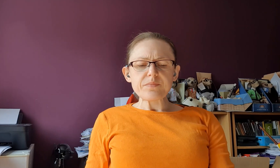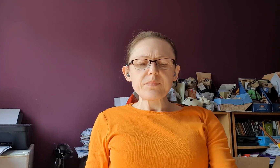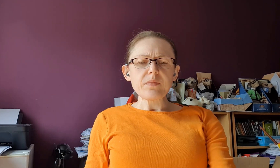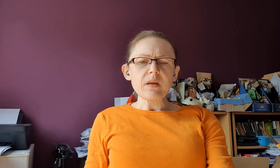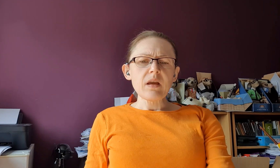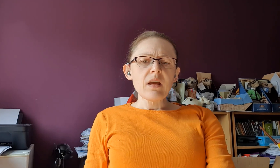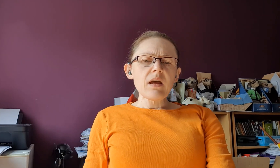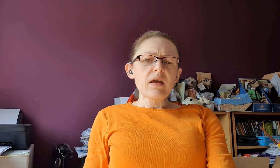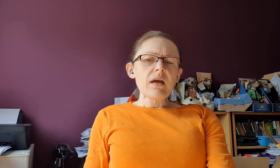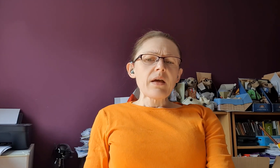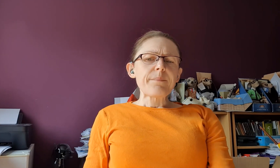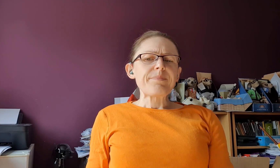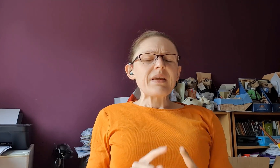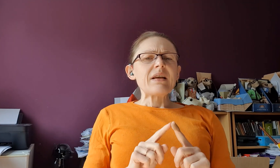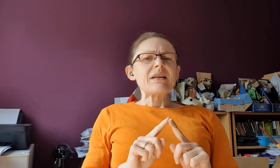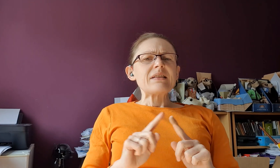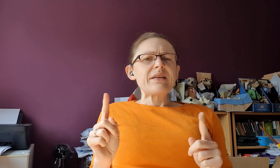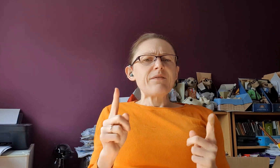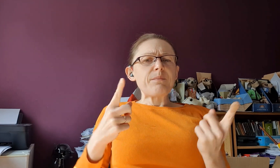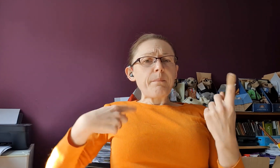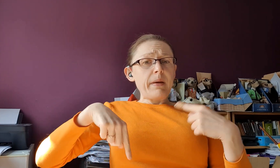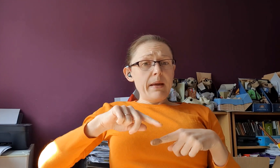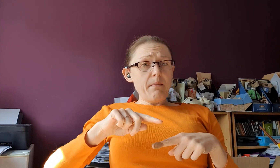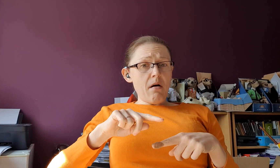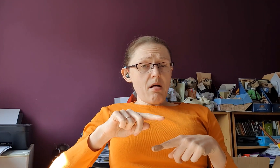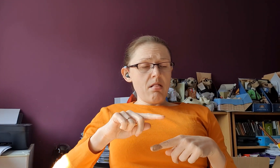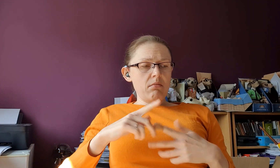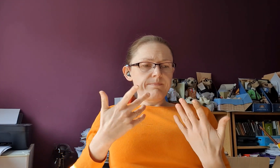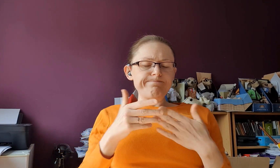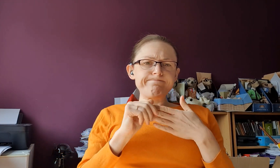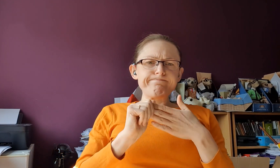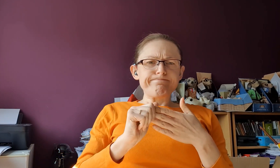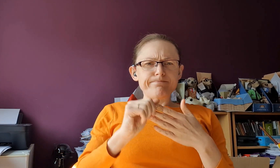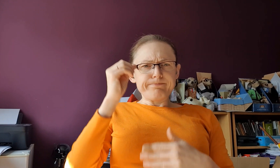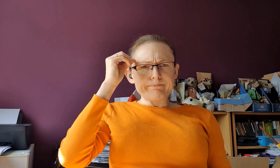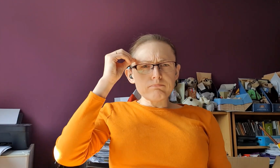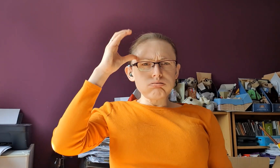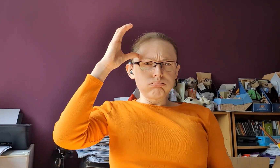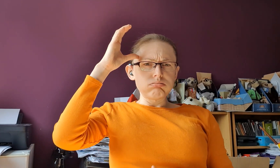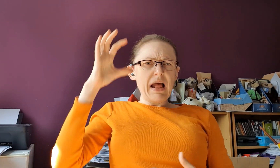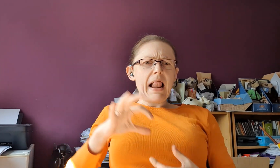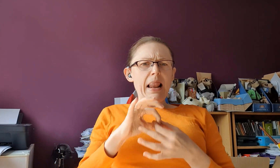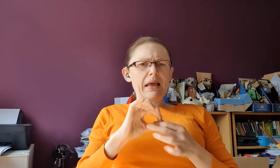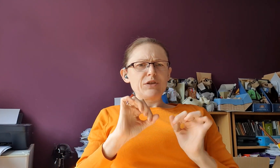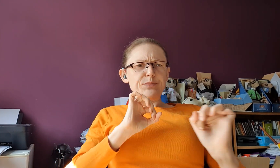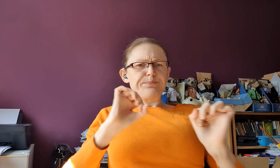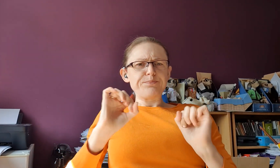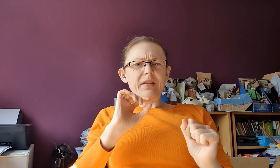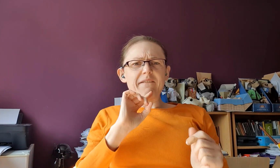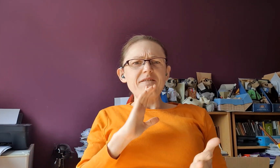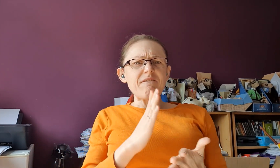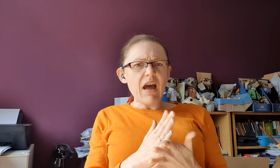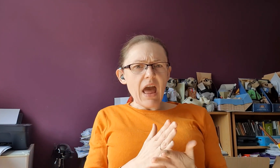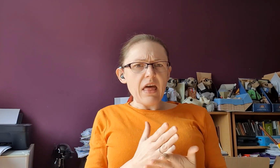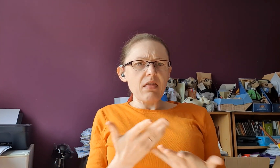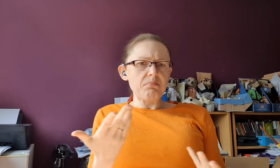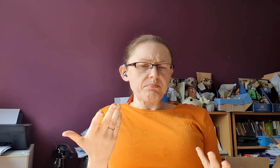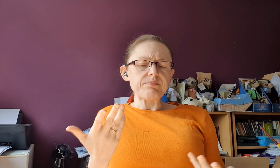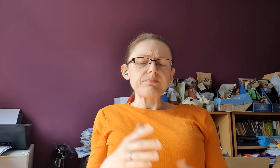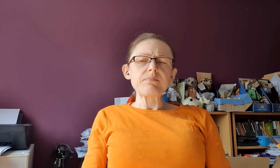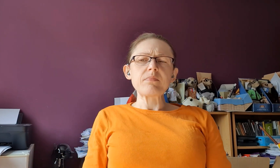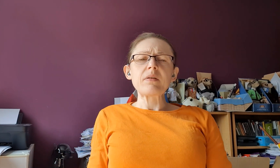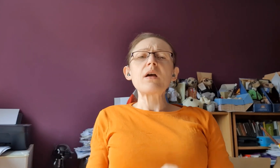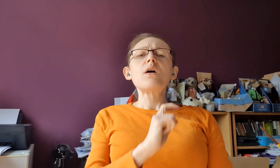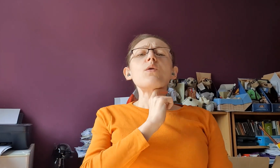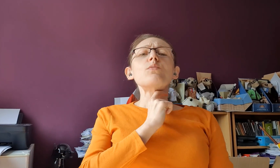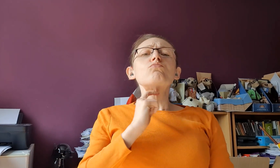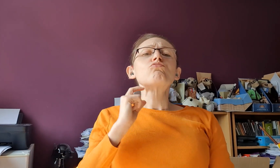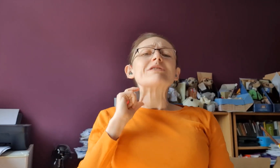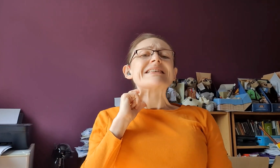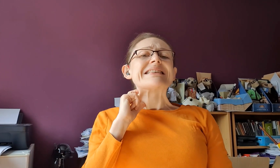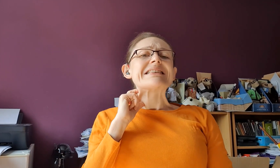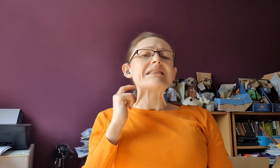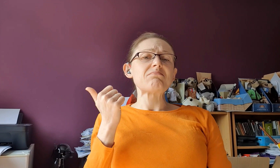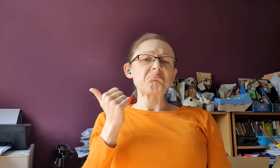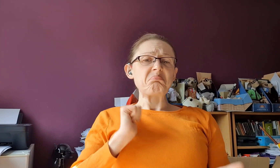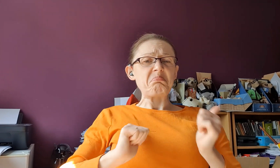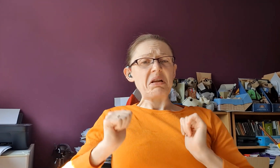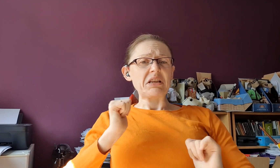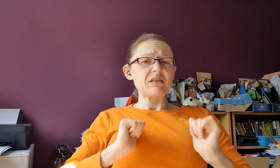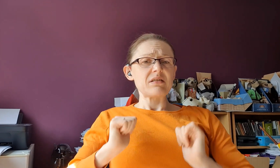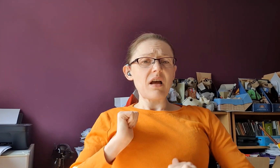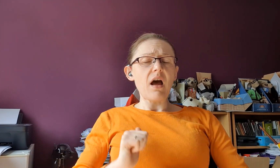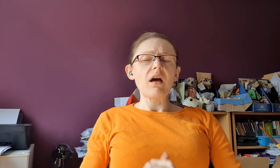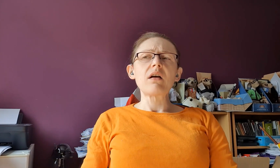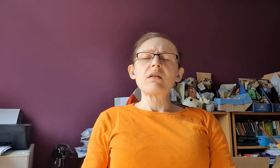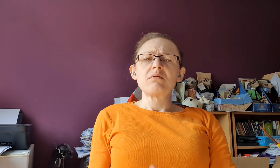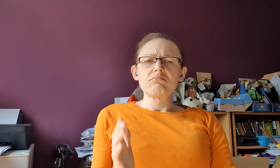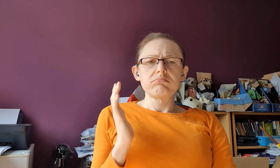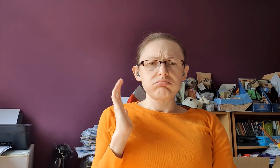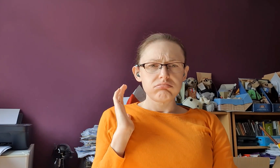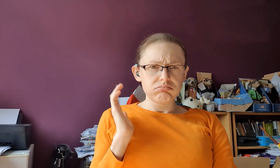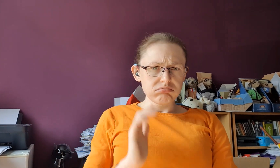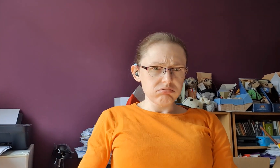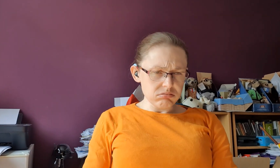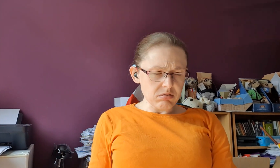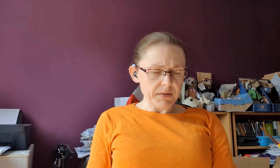Priest, Minister, Preacher